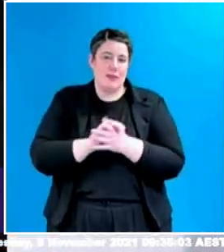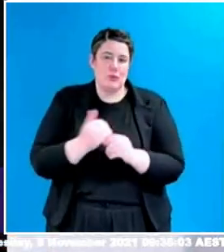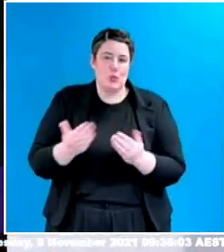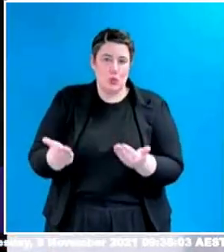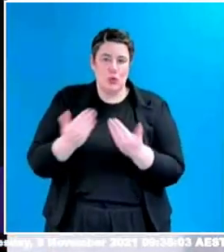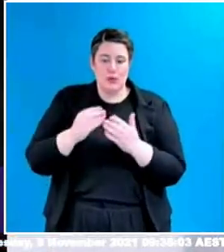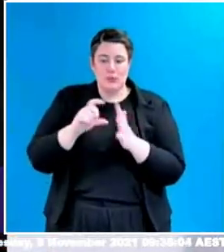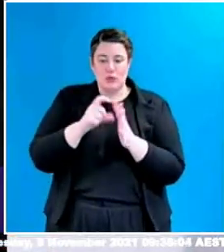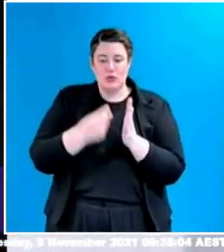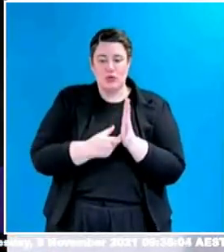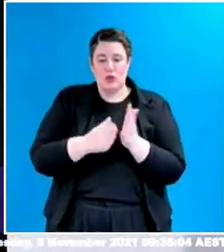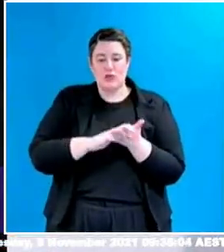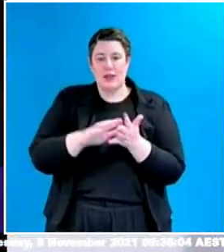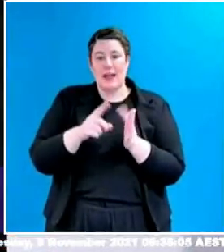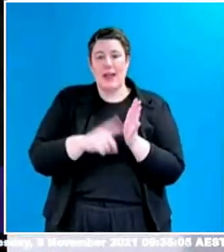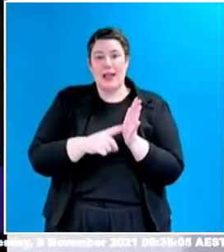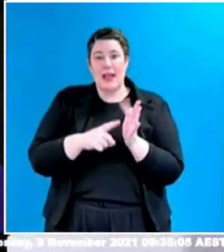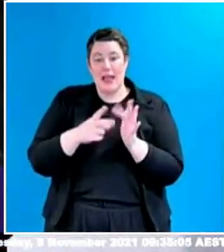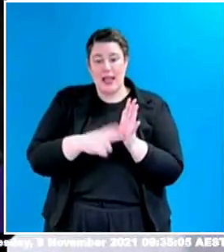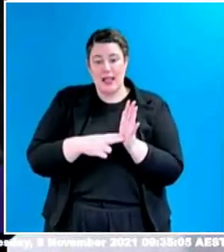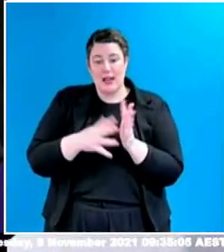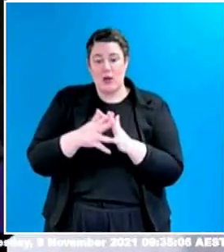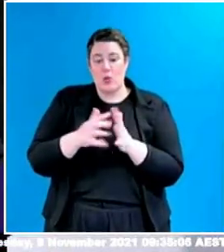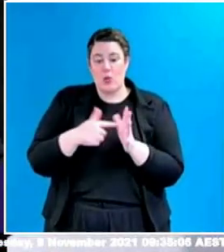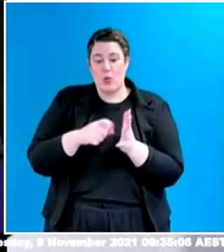Dr Helen Watchirs and Ms Karen Toohey.